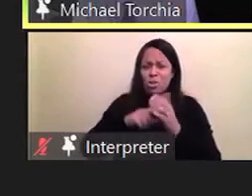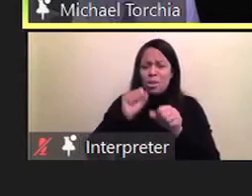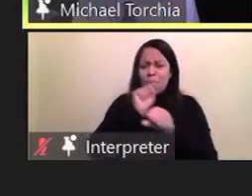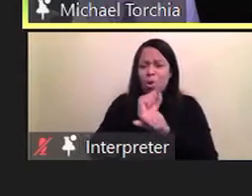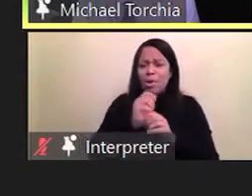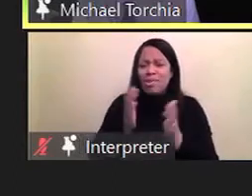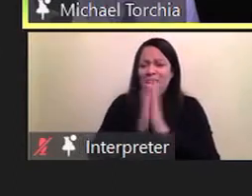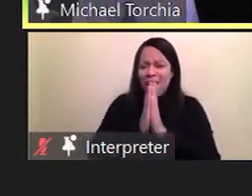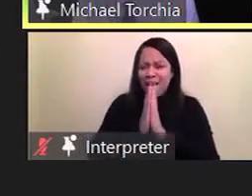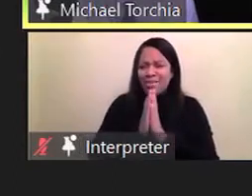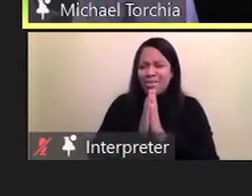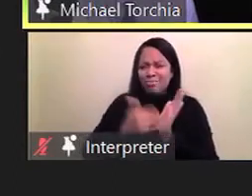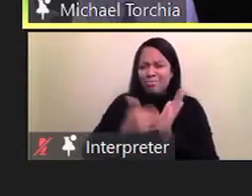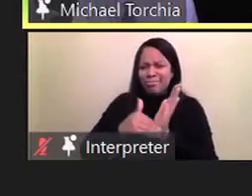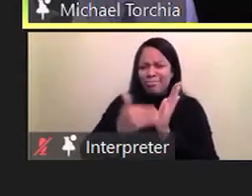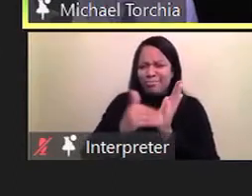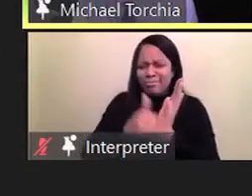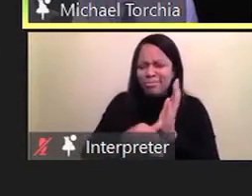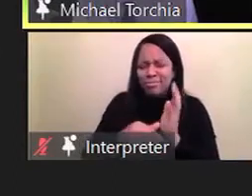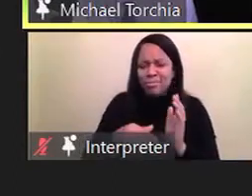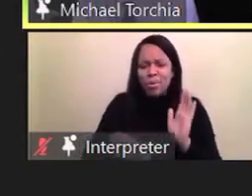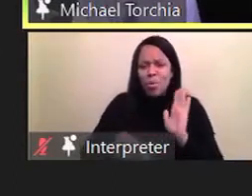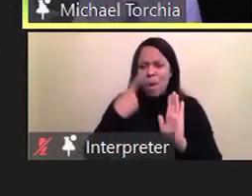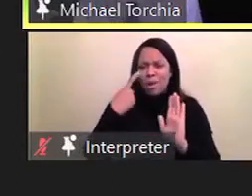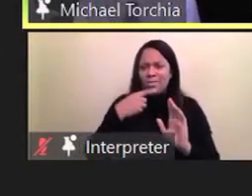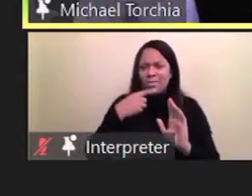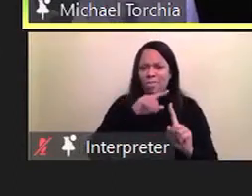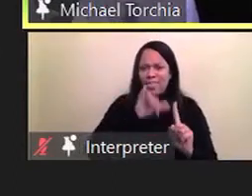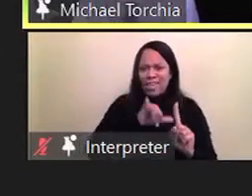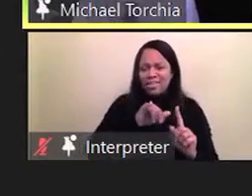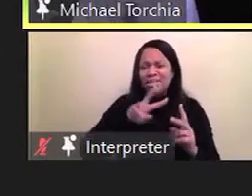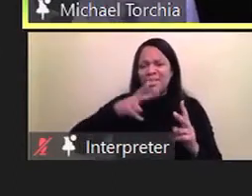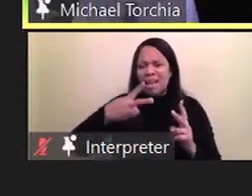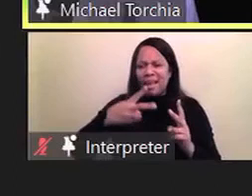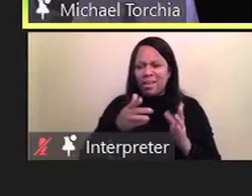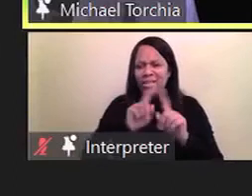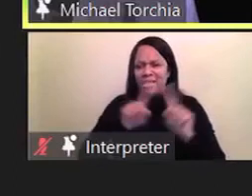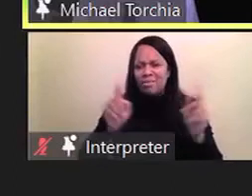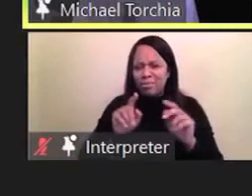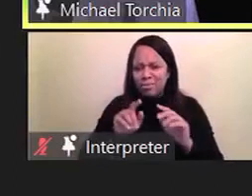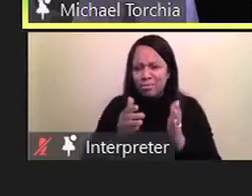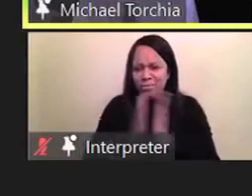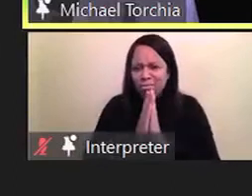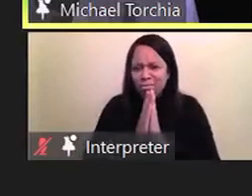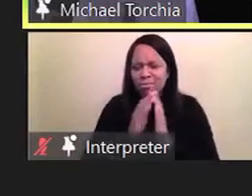and then a few months later may ask again, a few months later may ask again. And at some point, it may start to be